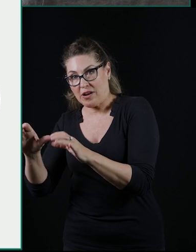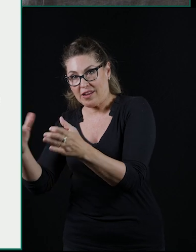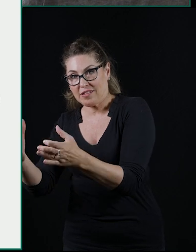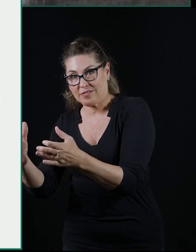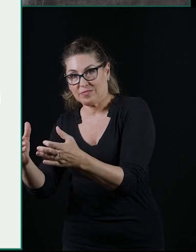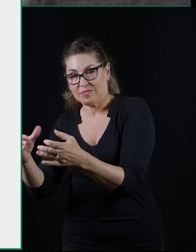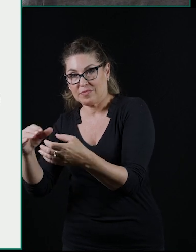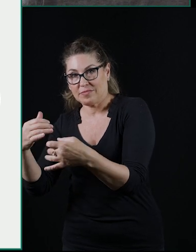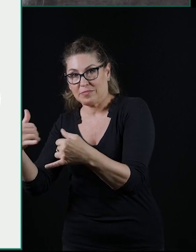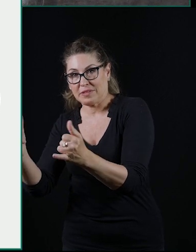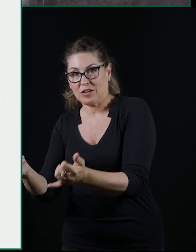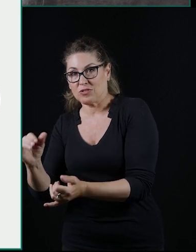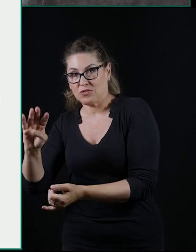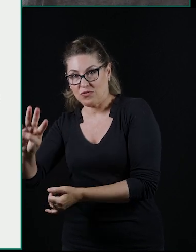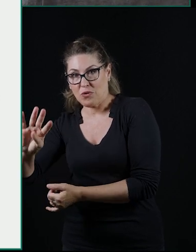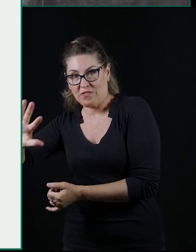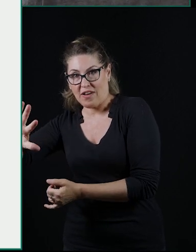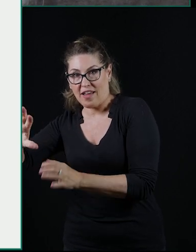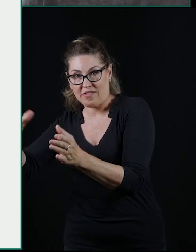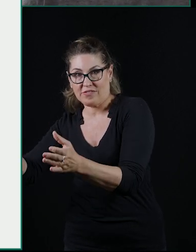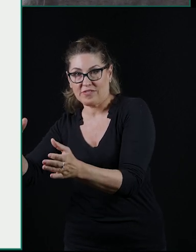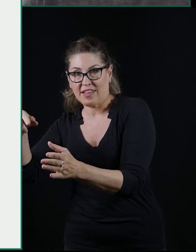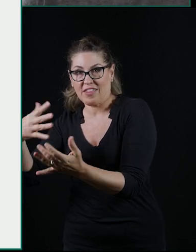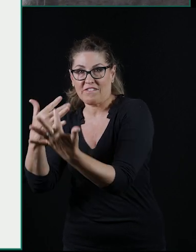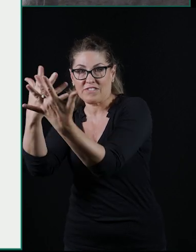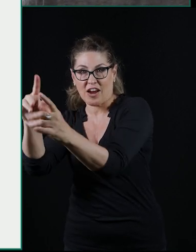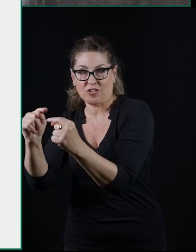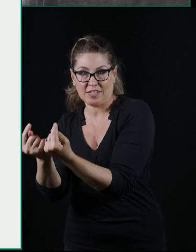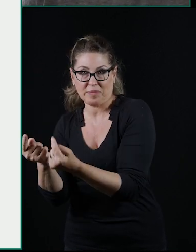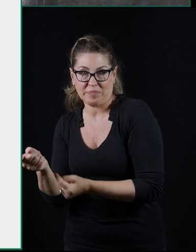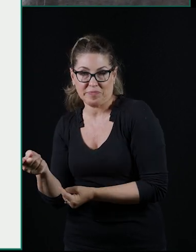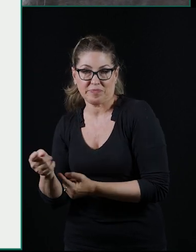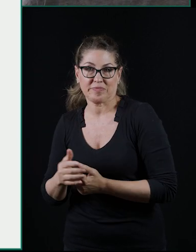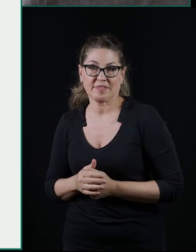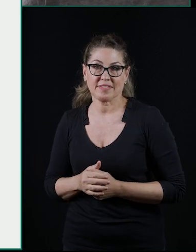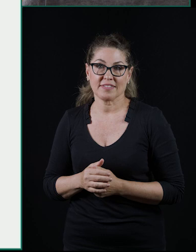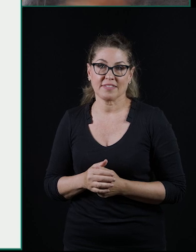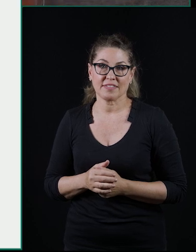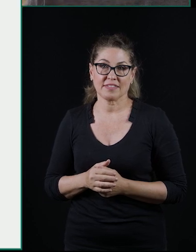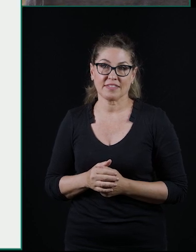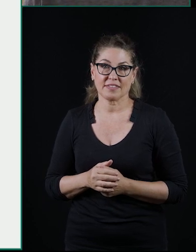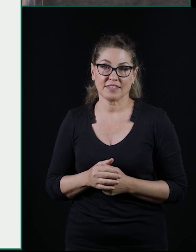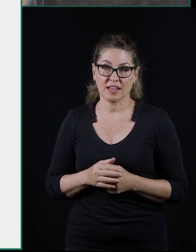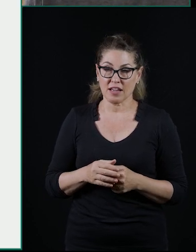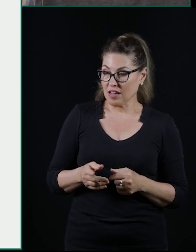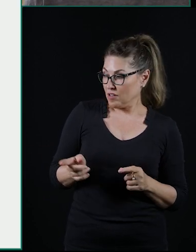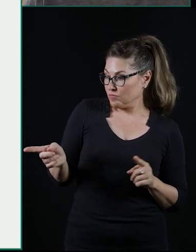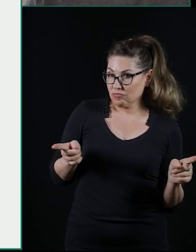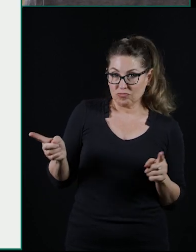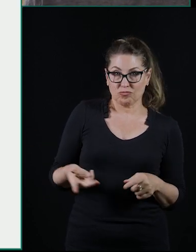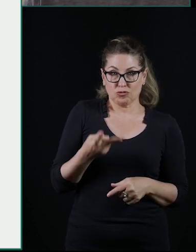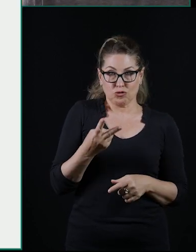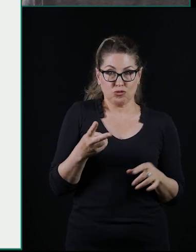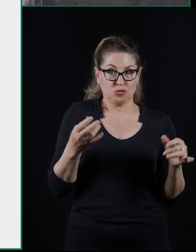with players four and five are in the Fire Team party. So these two parties they're chatting